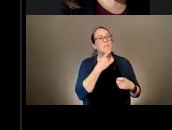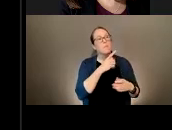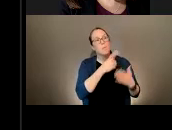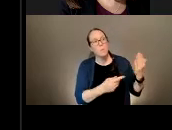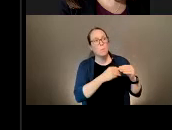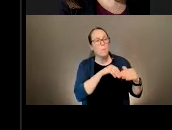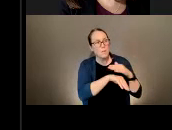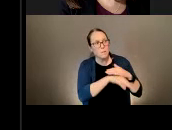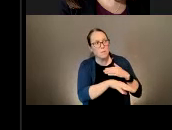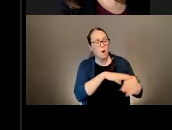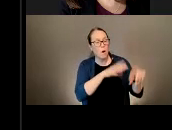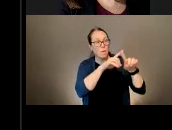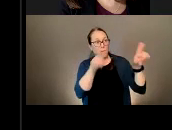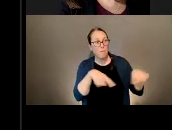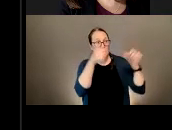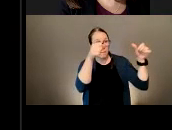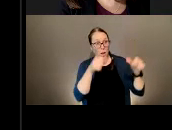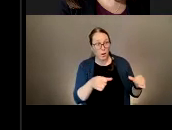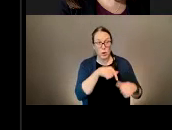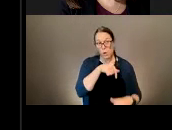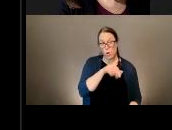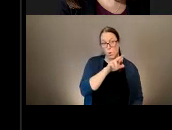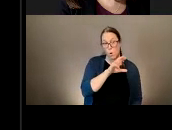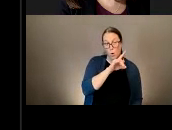a QR code, or a short link to the webpage?